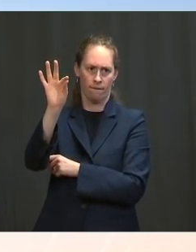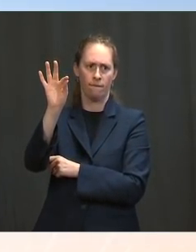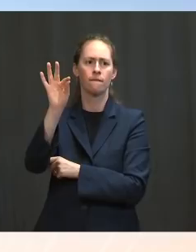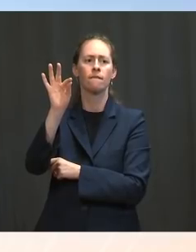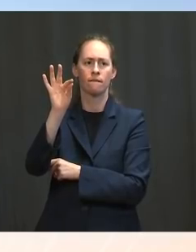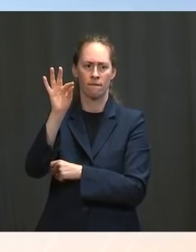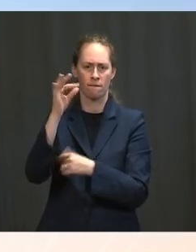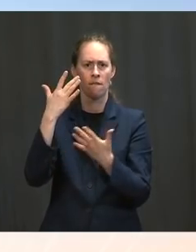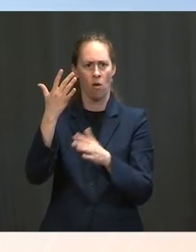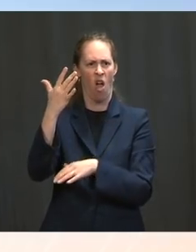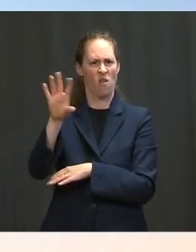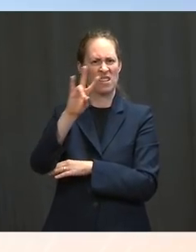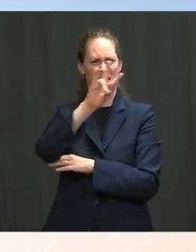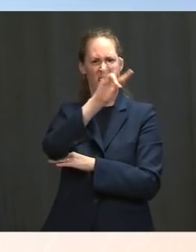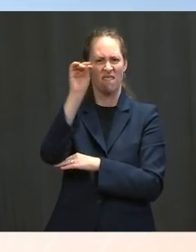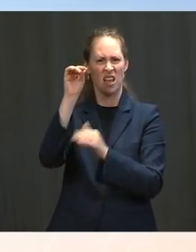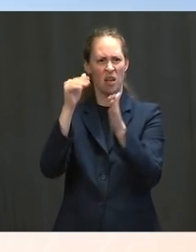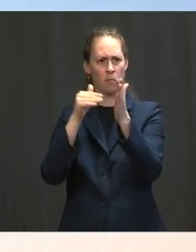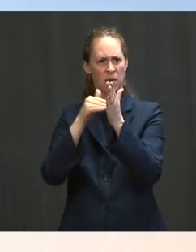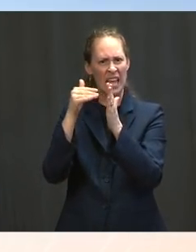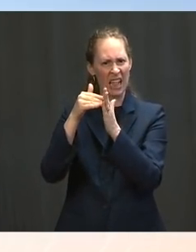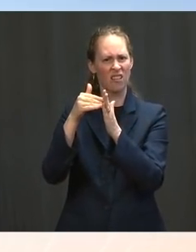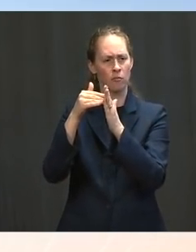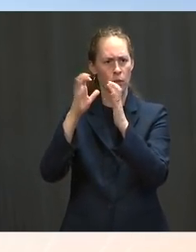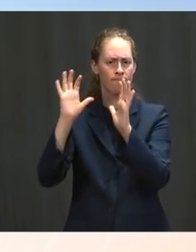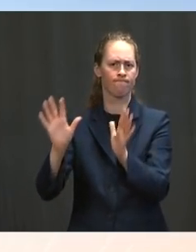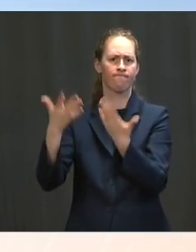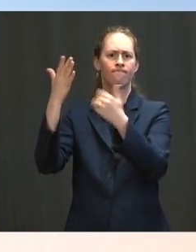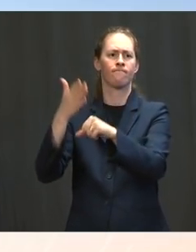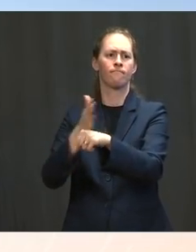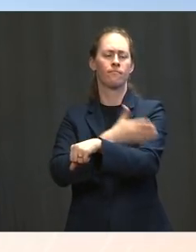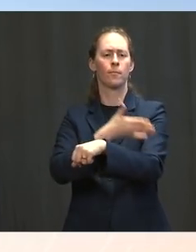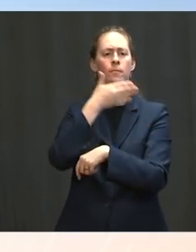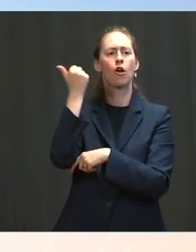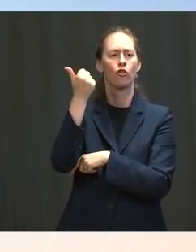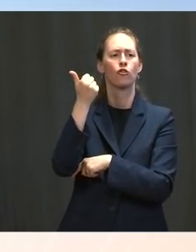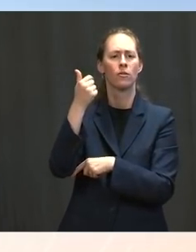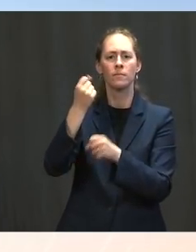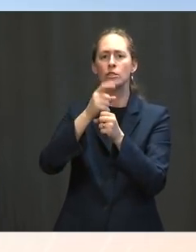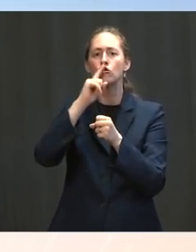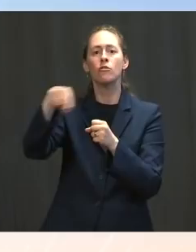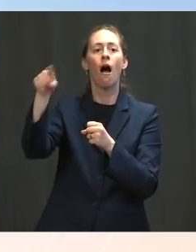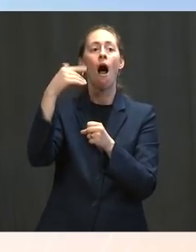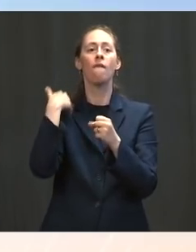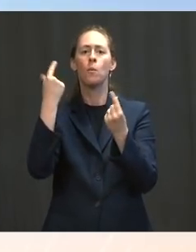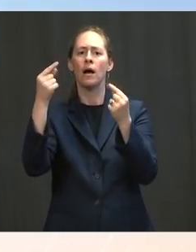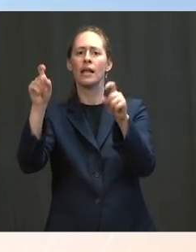for ATF to ensure that they have the funding and resources they need to crack down on illegal guns. And I know gun violence